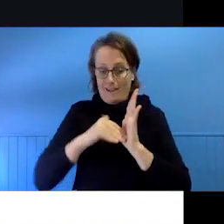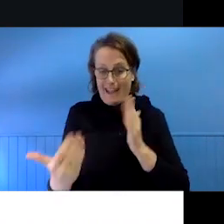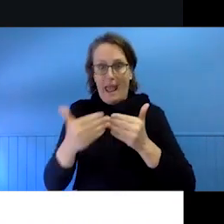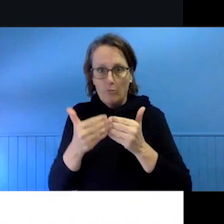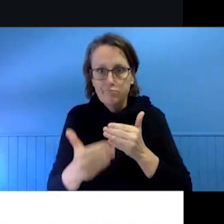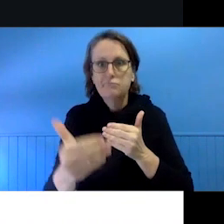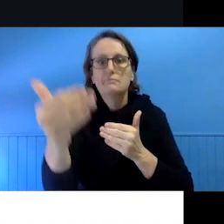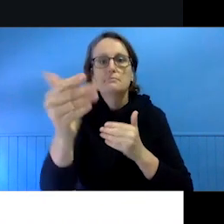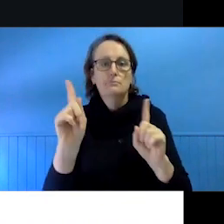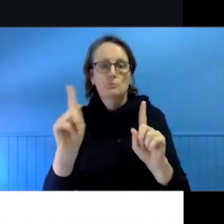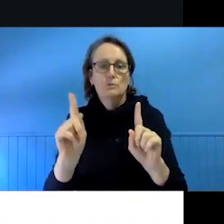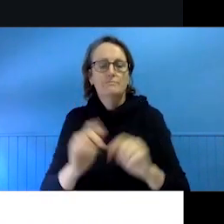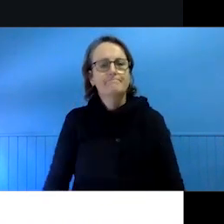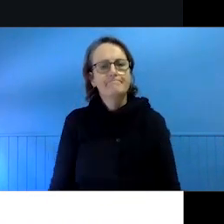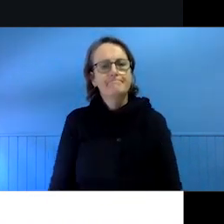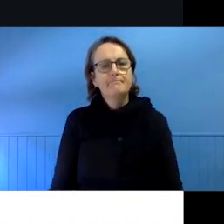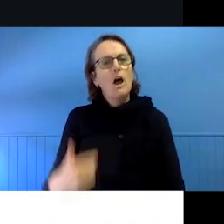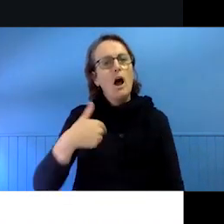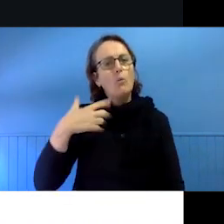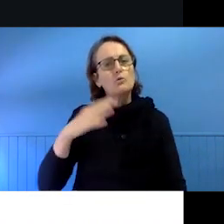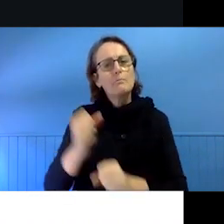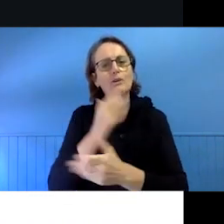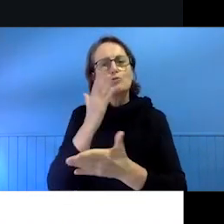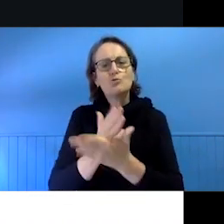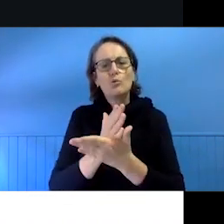I have also tried to make it relevant for both